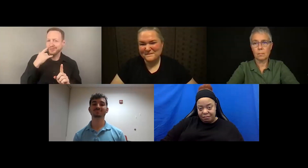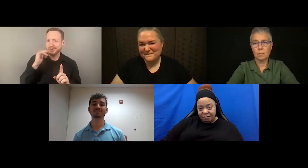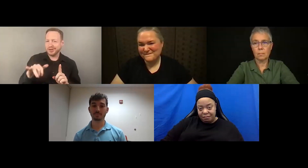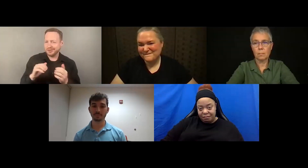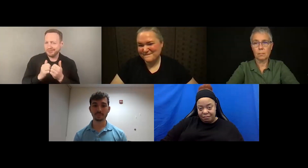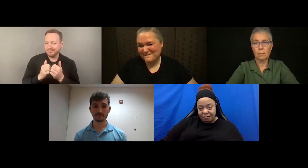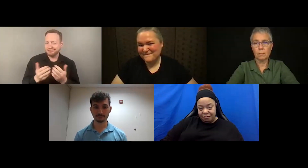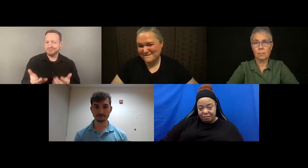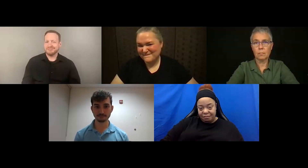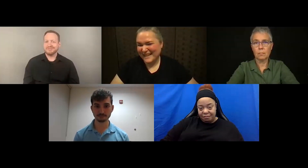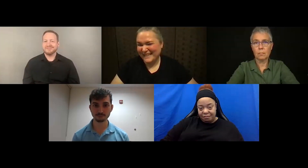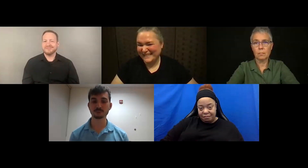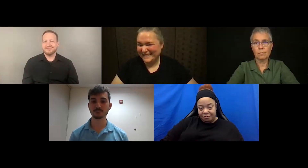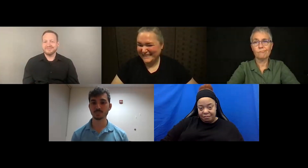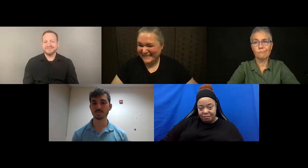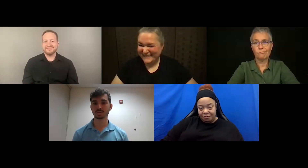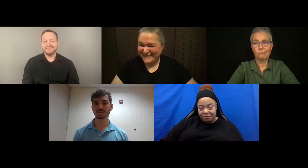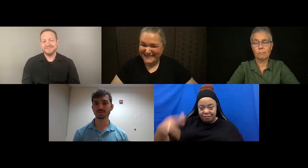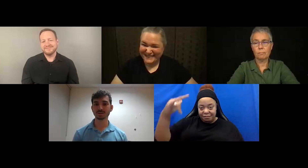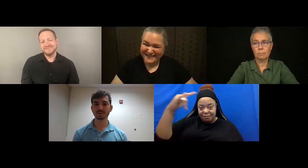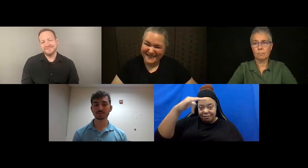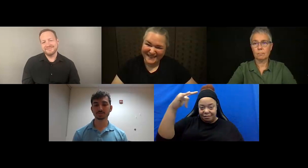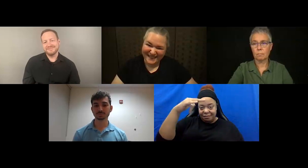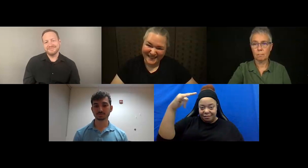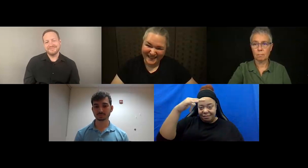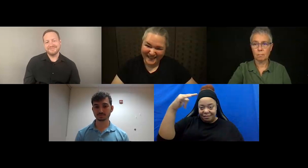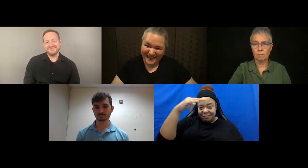your phone? What would AI look like in those situations? Where would that be?